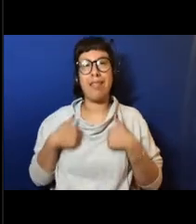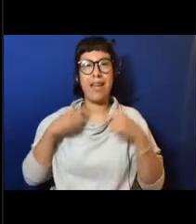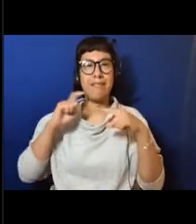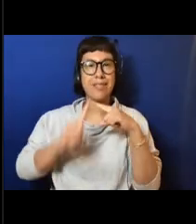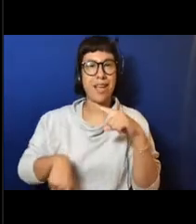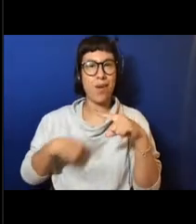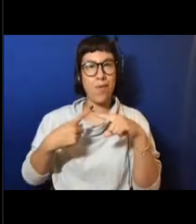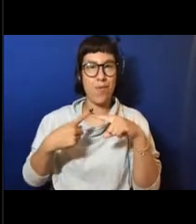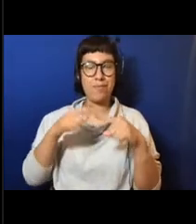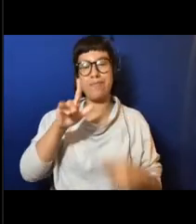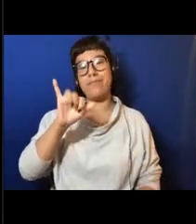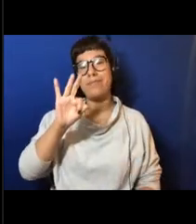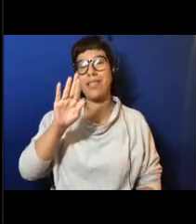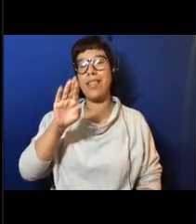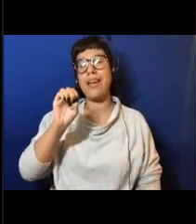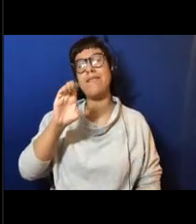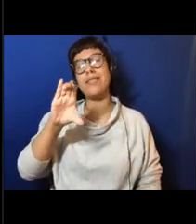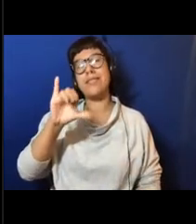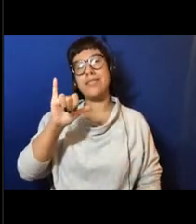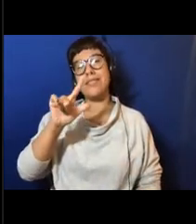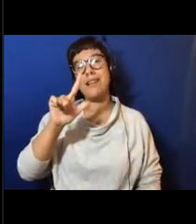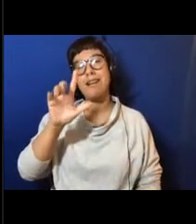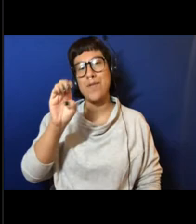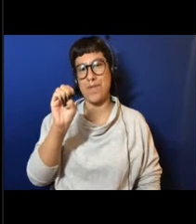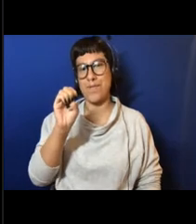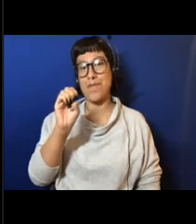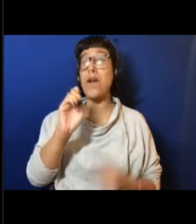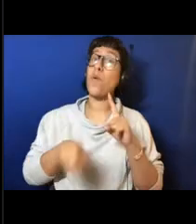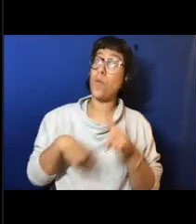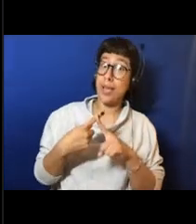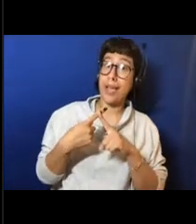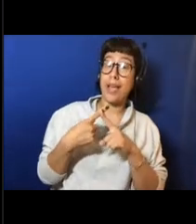And it's going to tell us the whole cycle from when oyster reproduced to when they grow up.